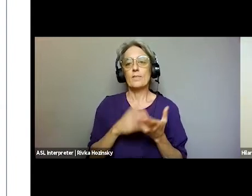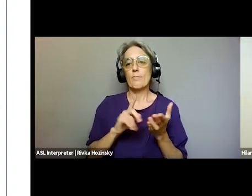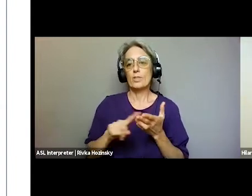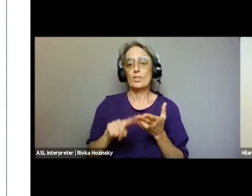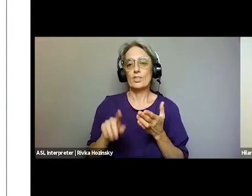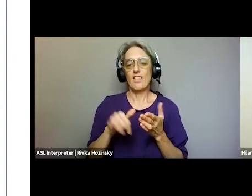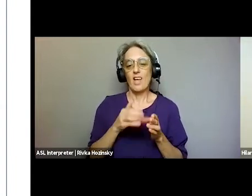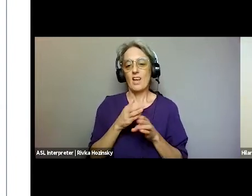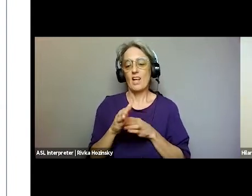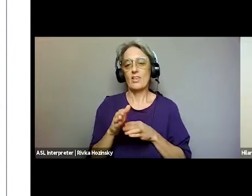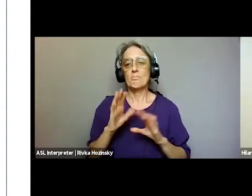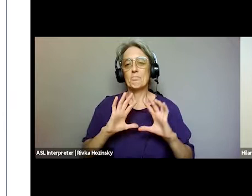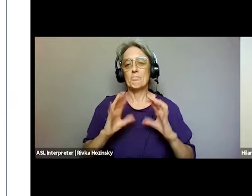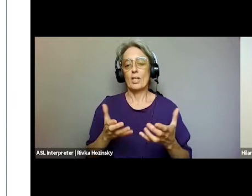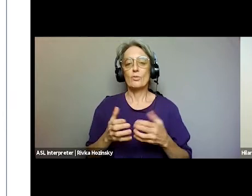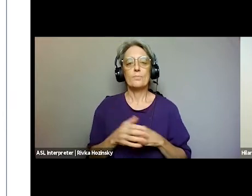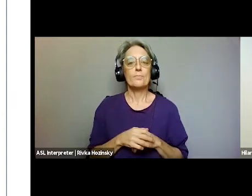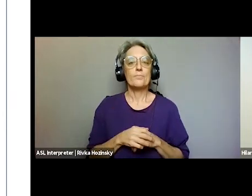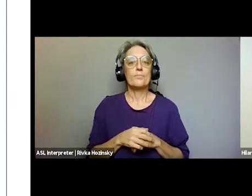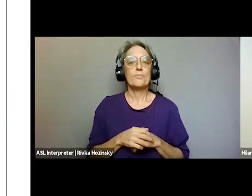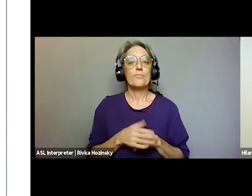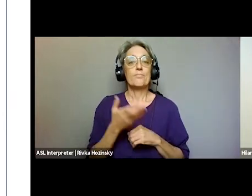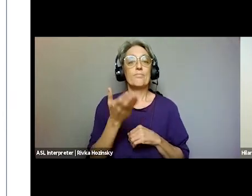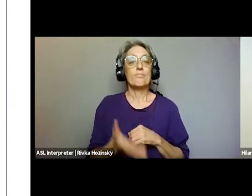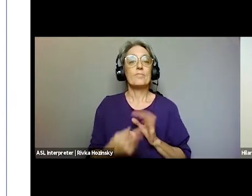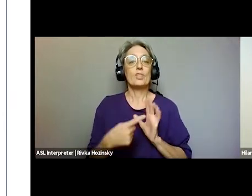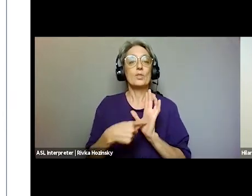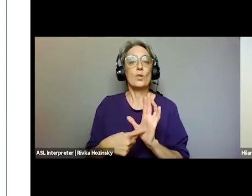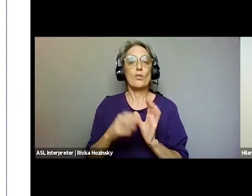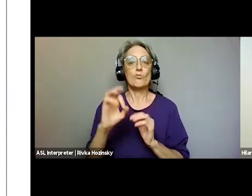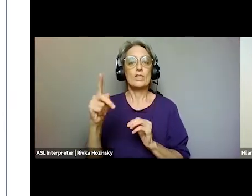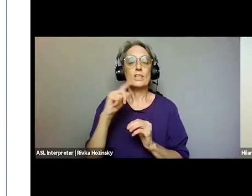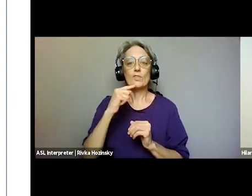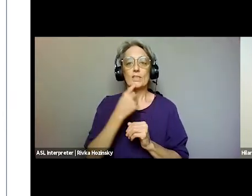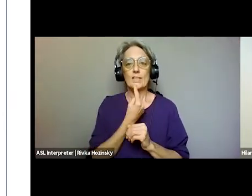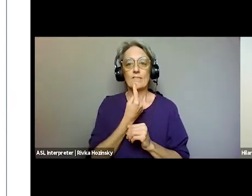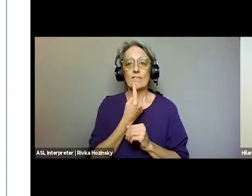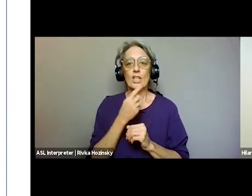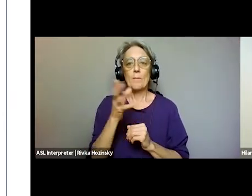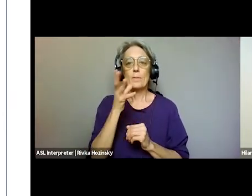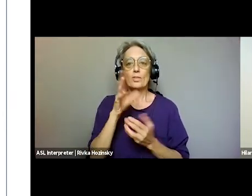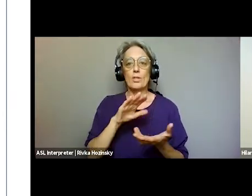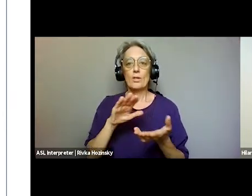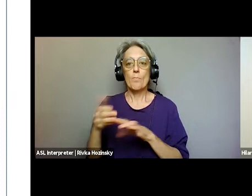I have a figure on this slide here showing risks of severe maternal morbidity across pregnancy the